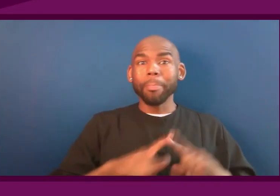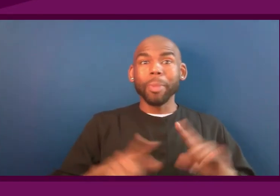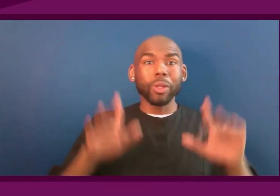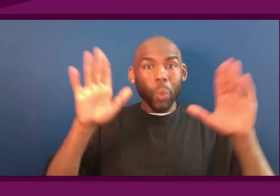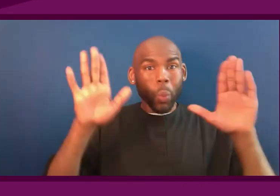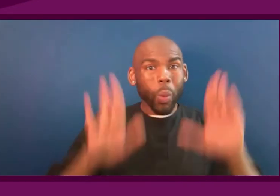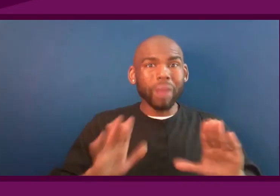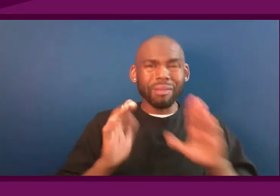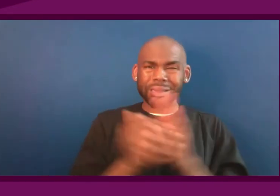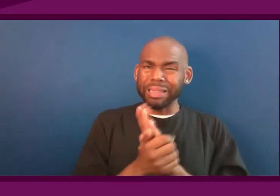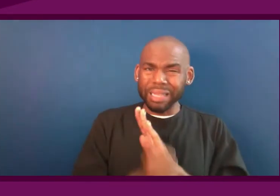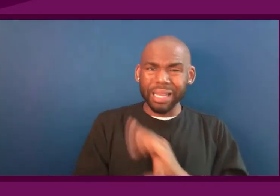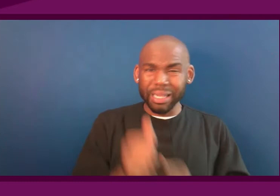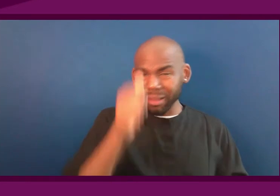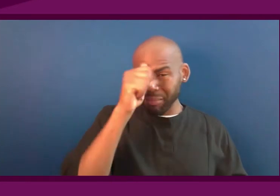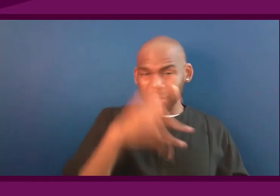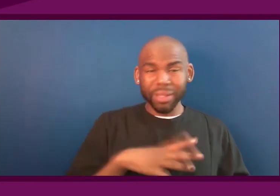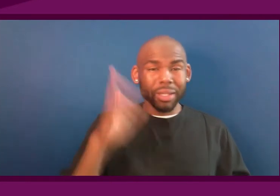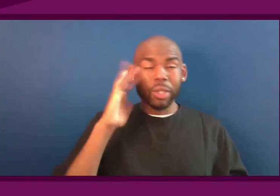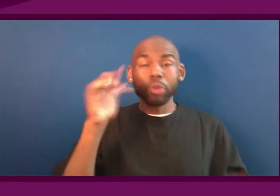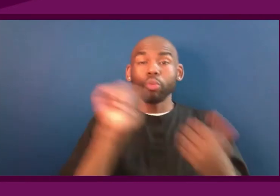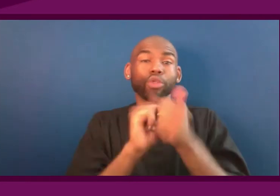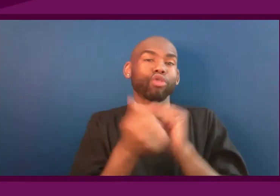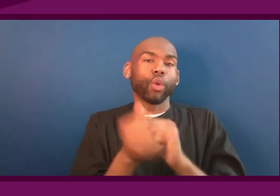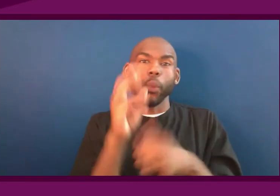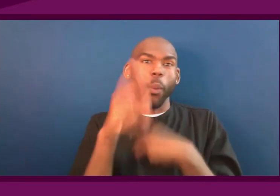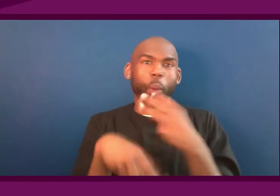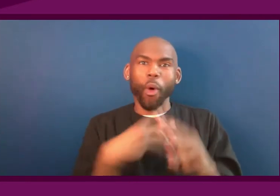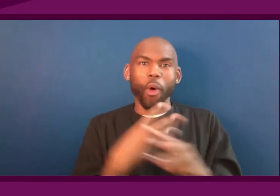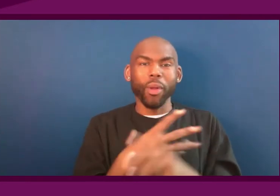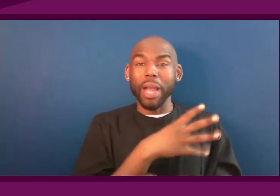and you have three qualified candidates, and one of them is a black woman with disabilities,